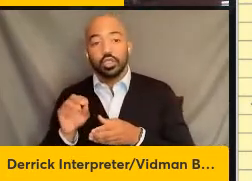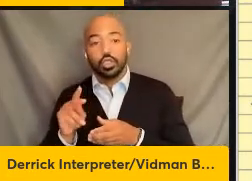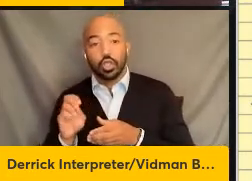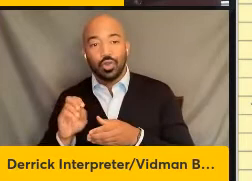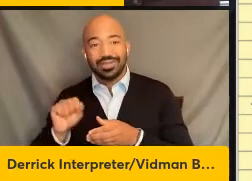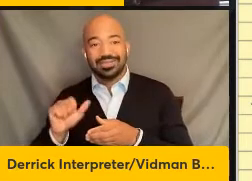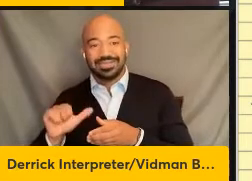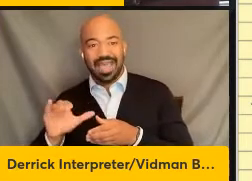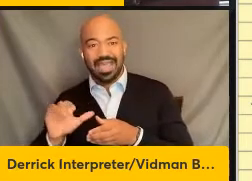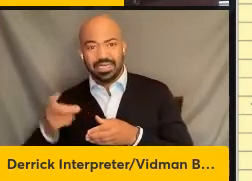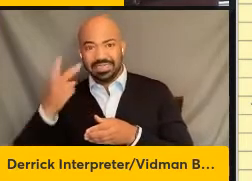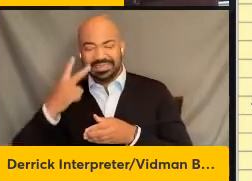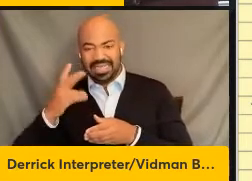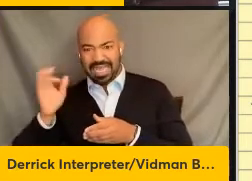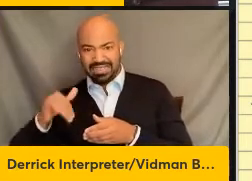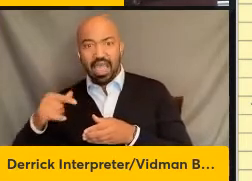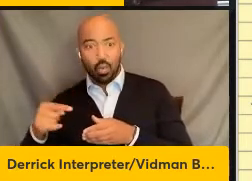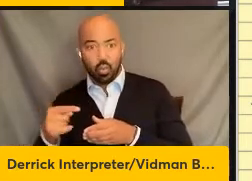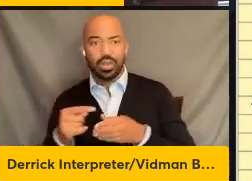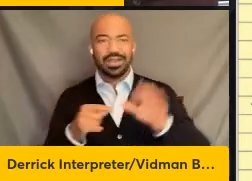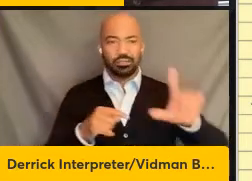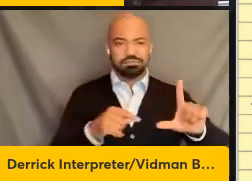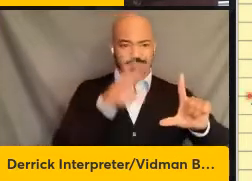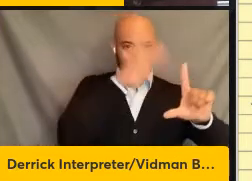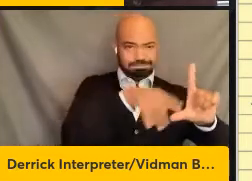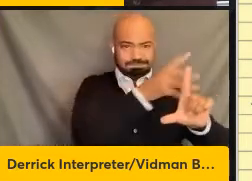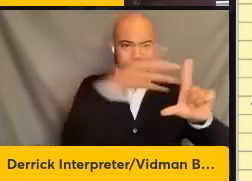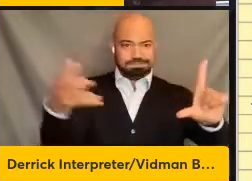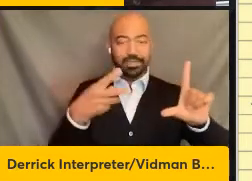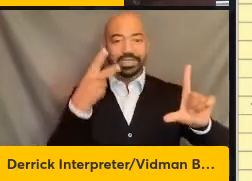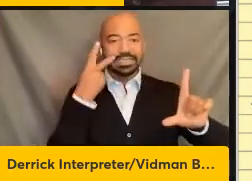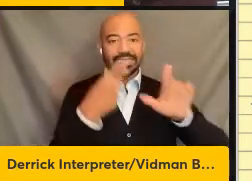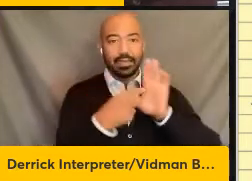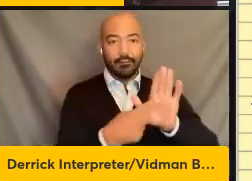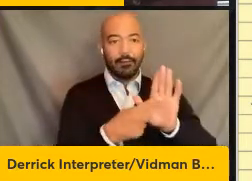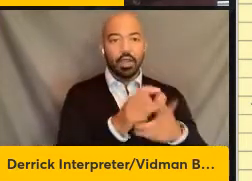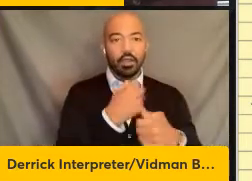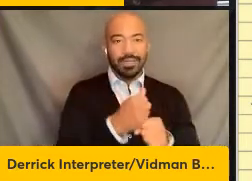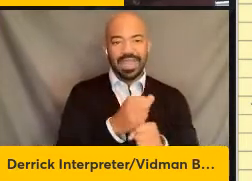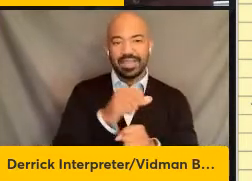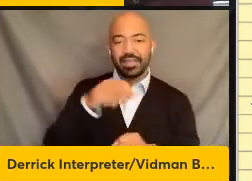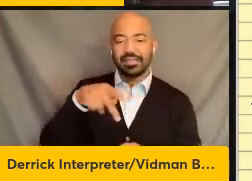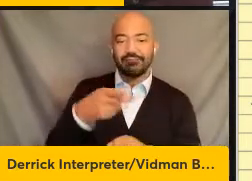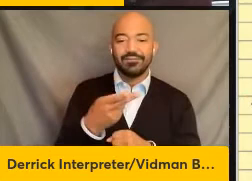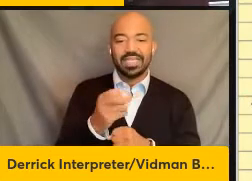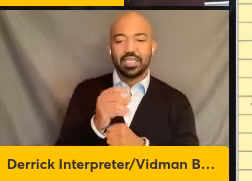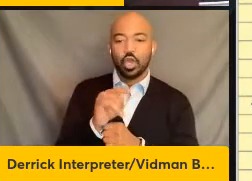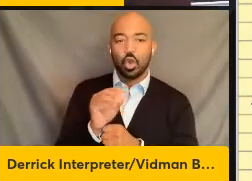that when you put those in metabolic cells back in the brain, they recapitalize the microbial phenotype here in yellow.